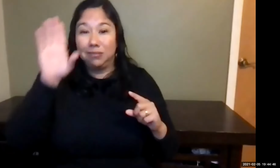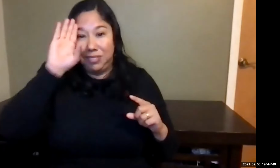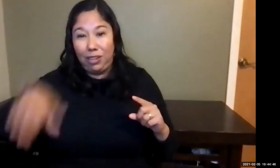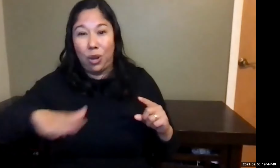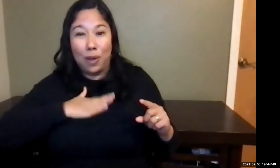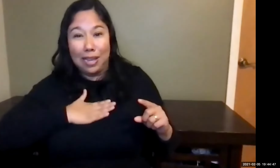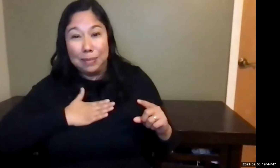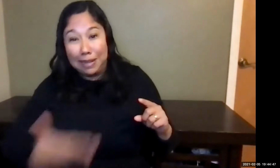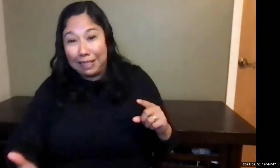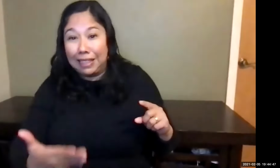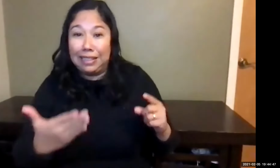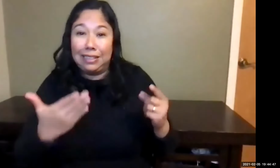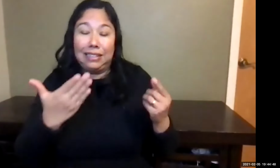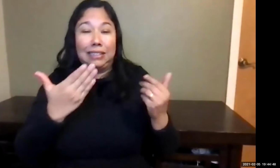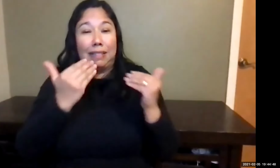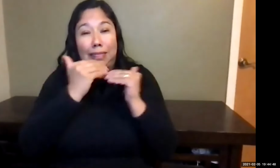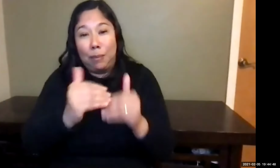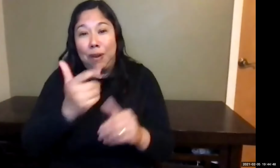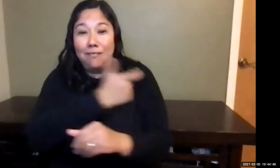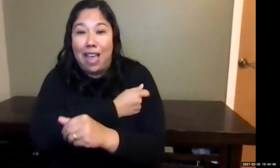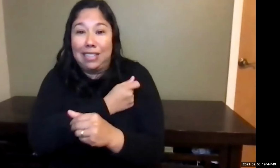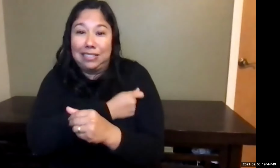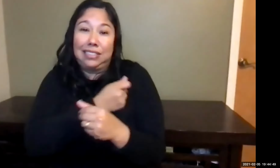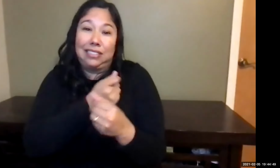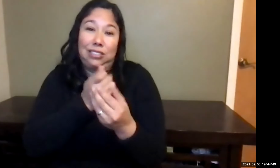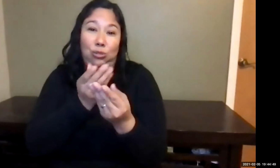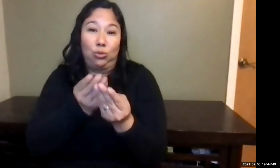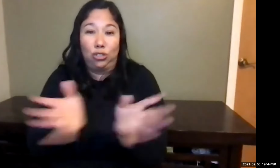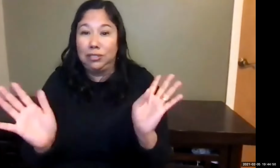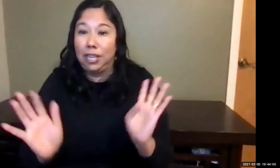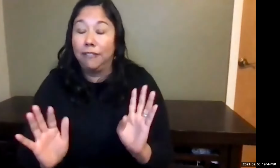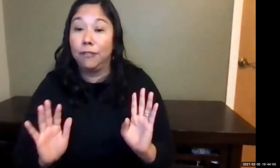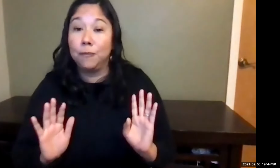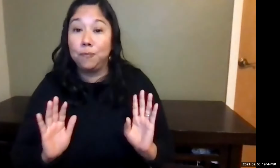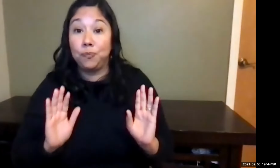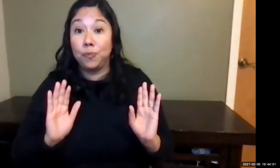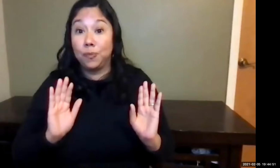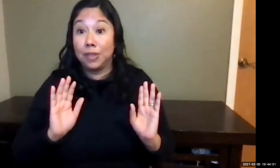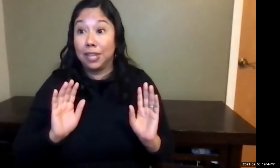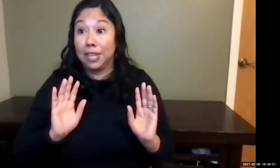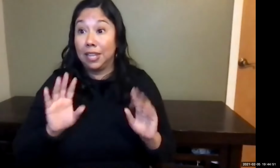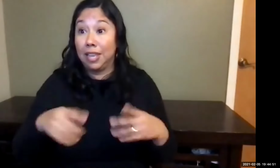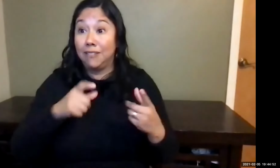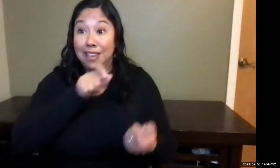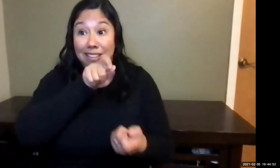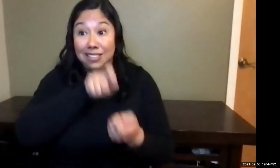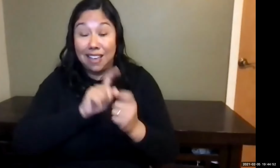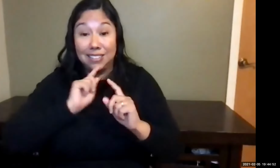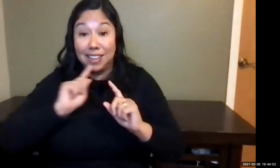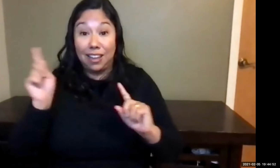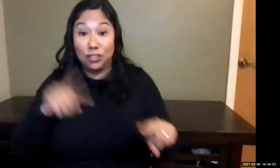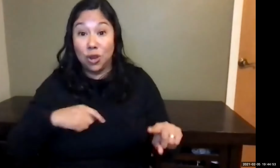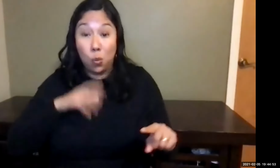limited vaccine to go around. So I don’t have an exact answer, you know I would love to say the summer but